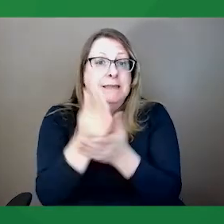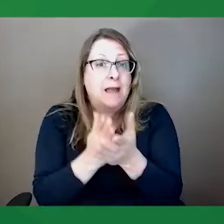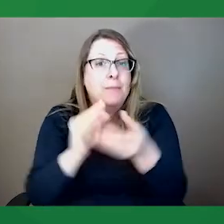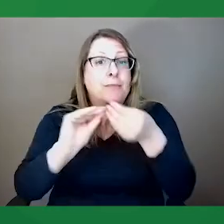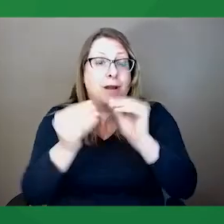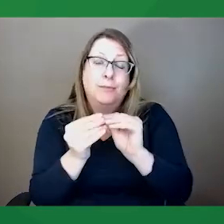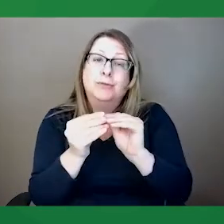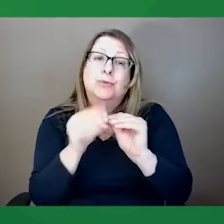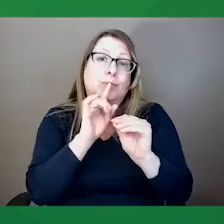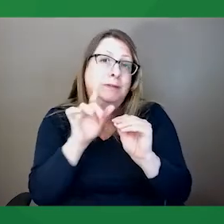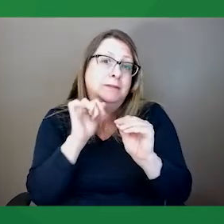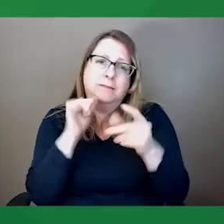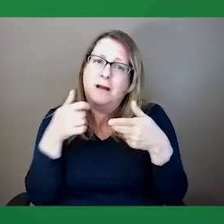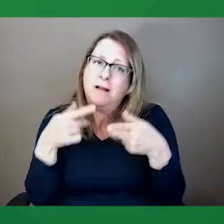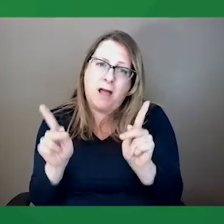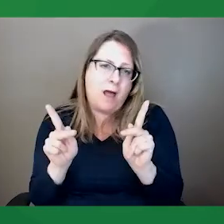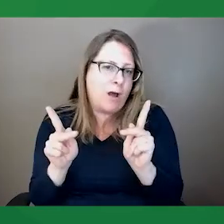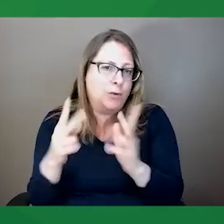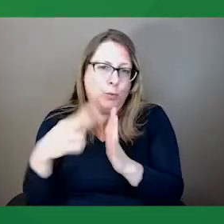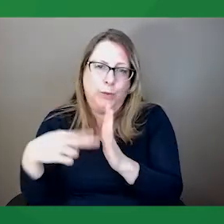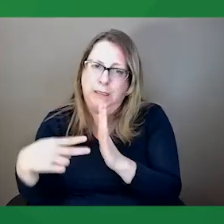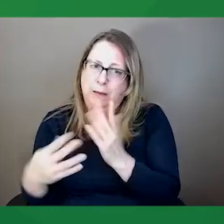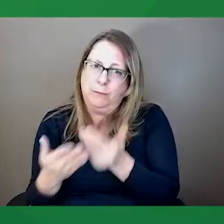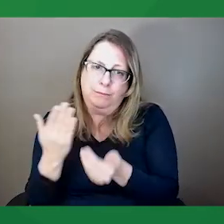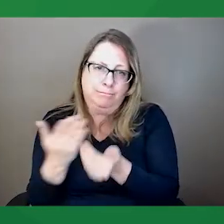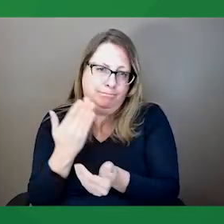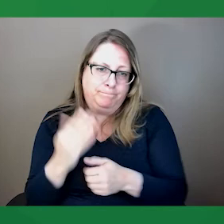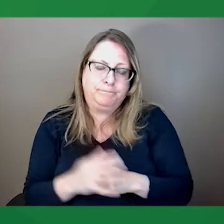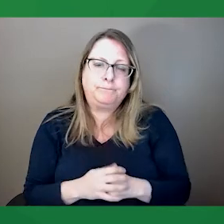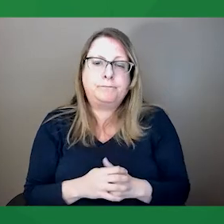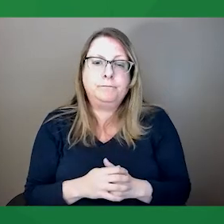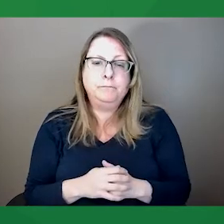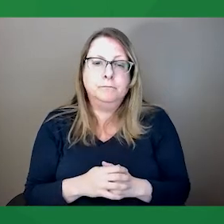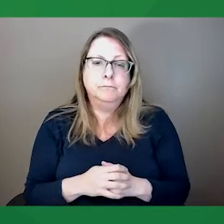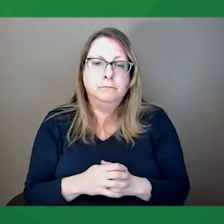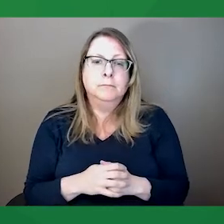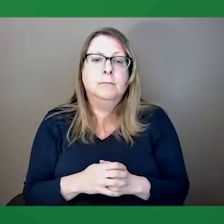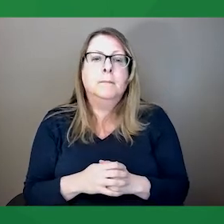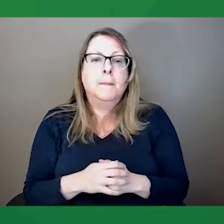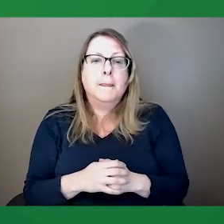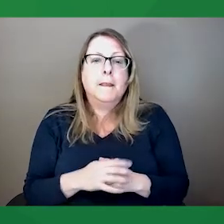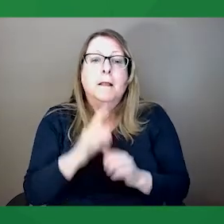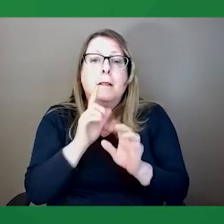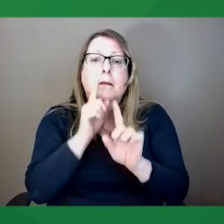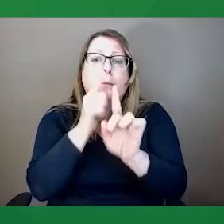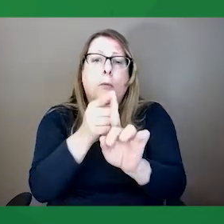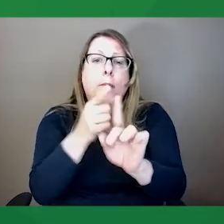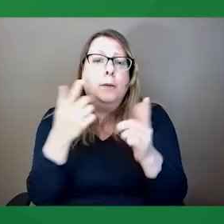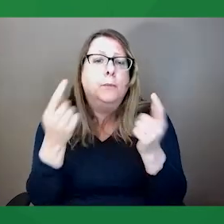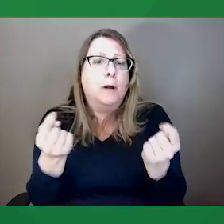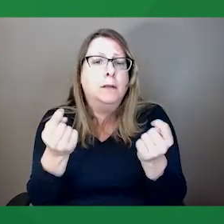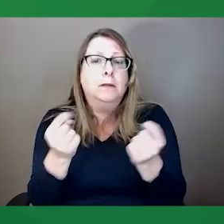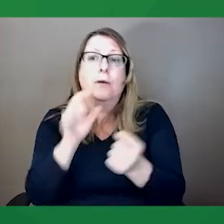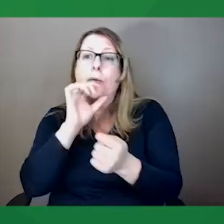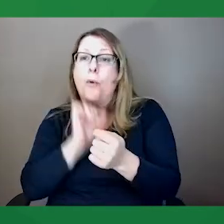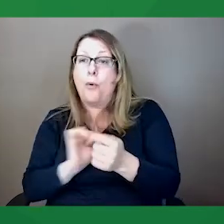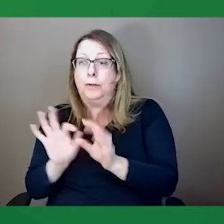depending on the fund that you use, there are certain numbers that doesn't allow you to read it properly. What you're actually trying to convey